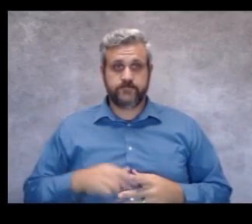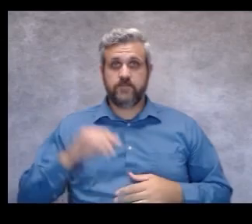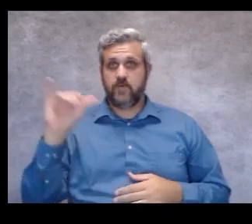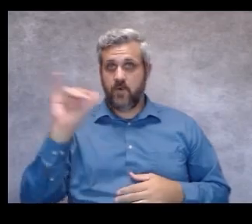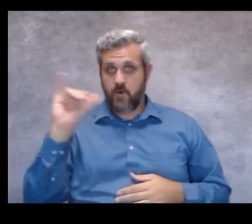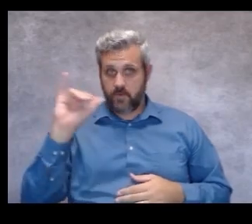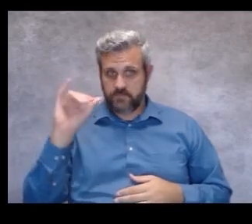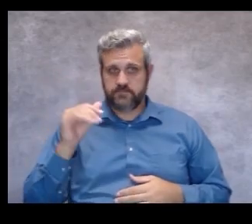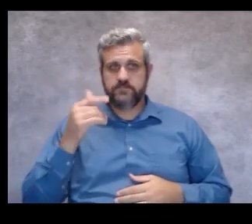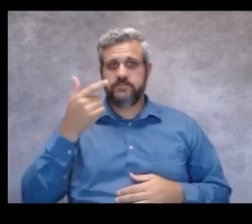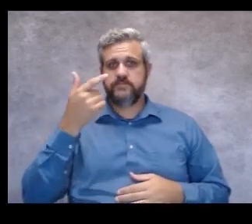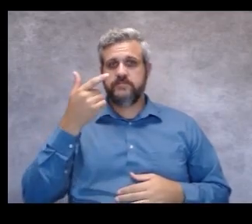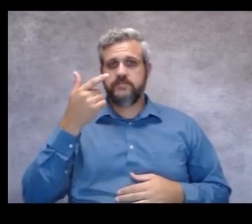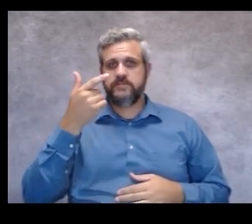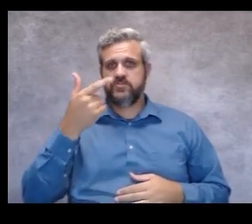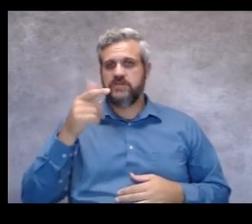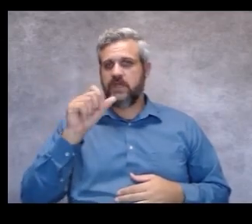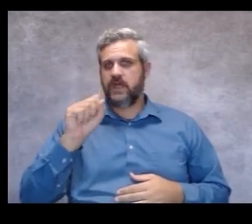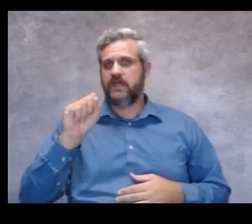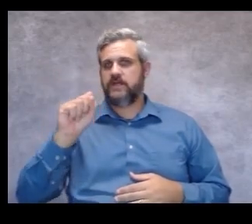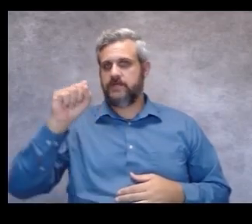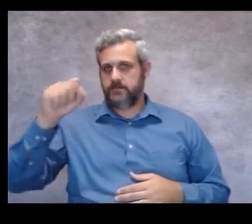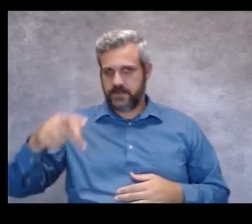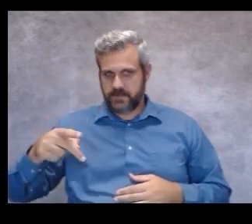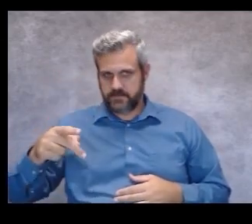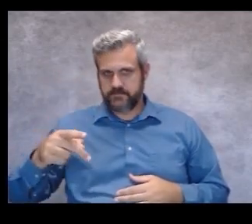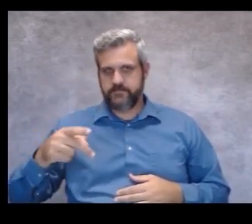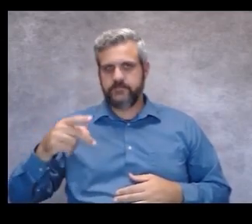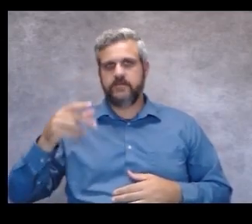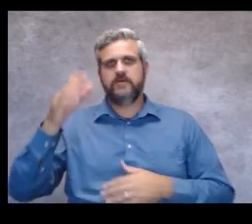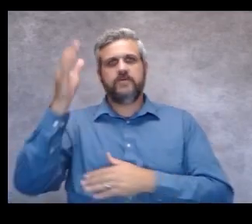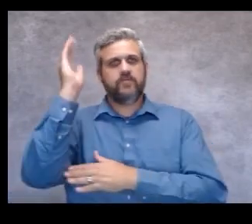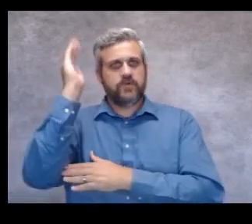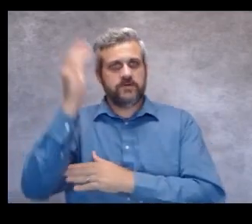Also, there's the gifted student service plan presentation and video that I